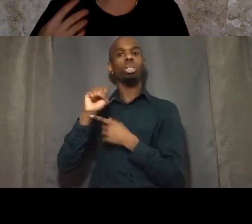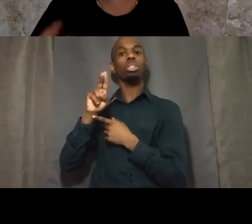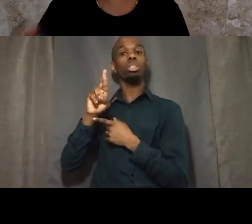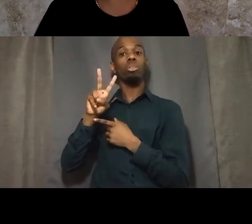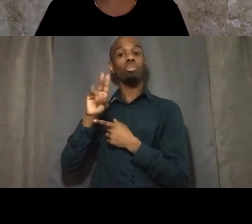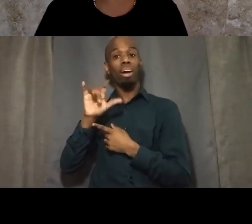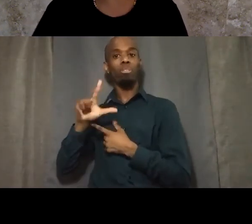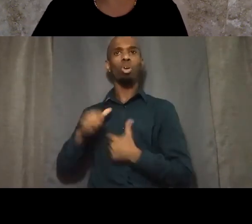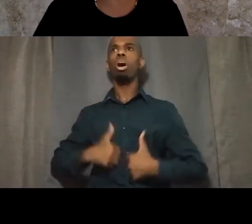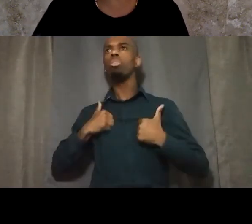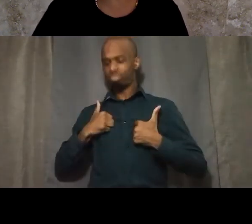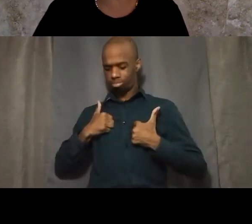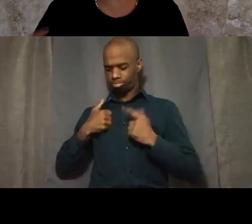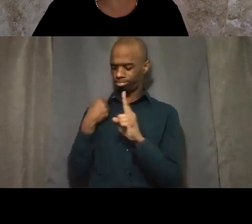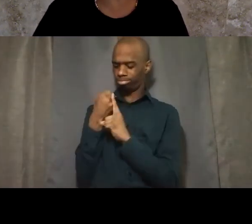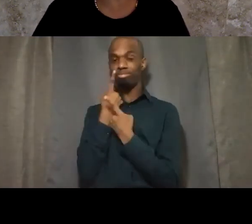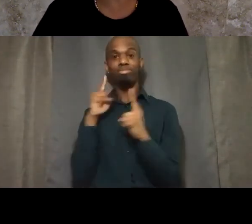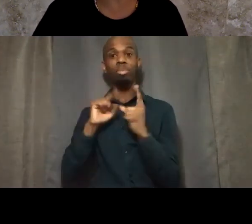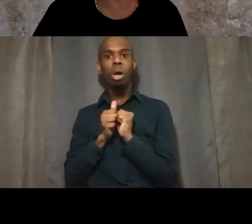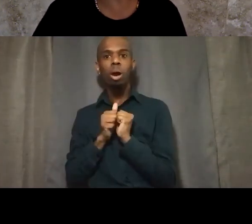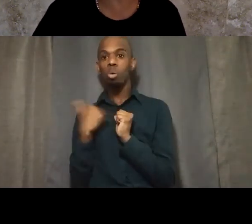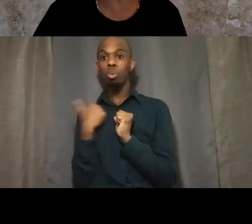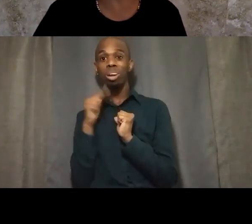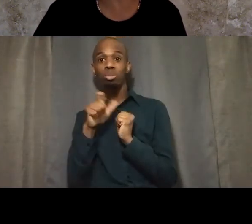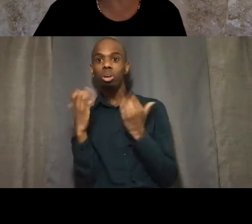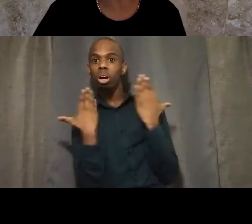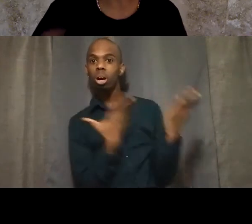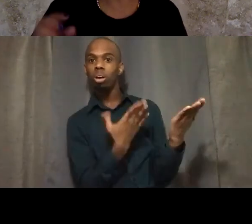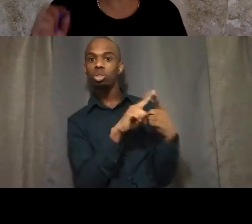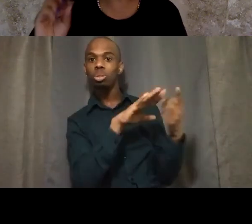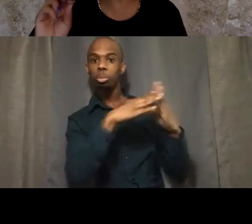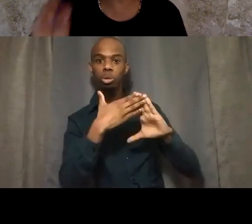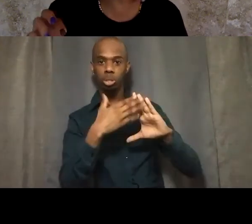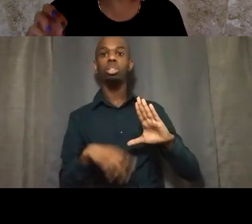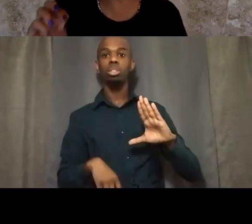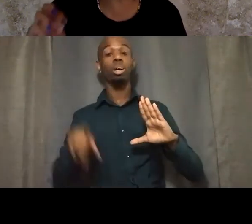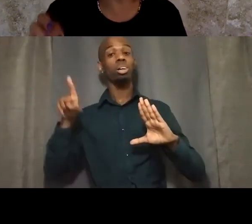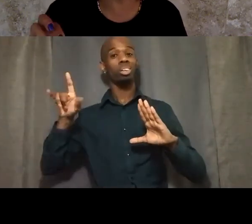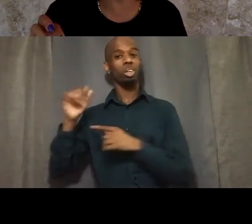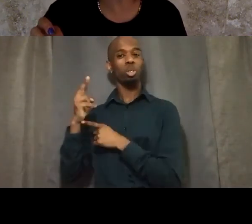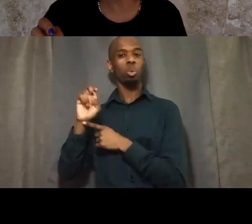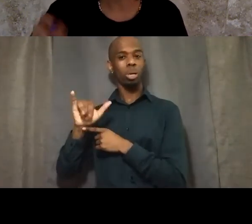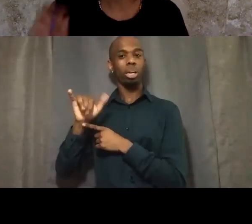"we recognized, in order to bring the people to the level of consciousness, where they would seize the time,